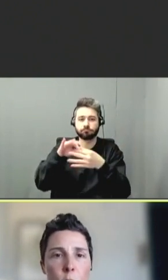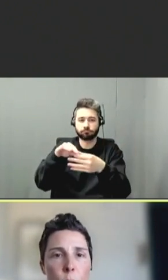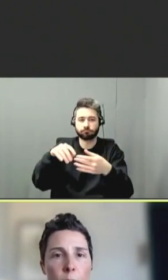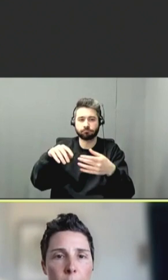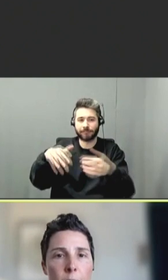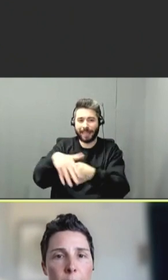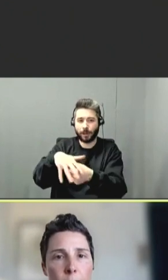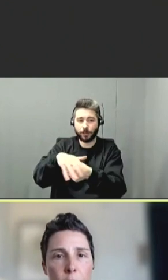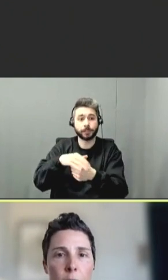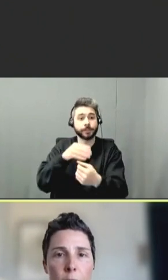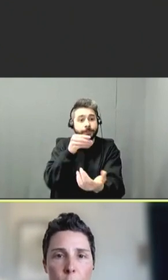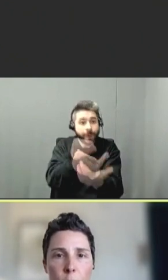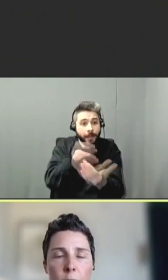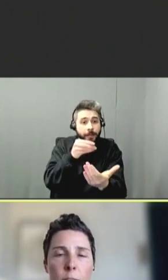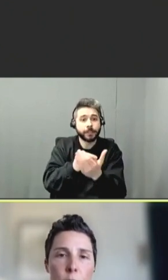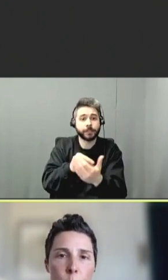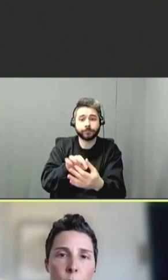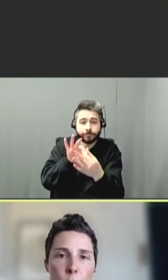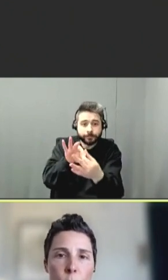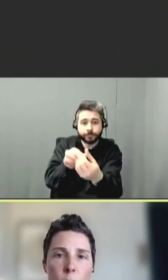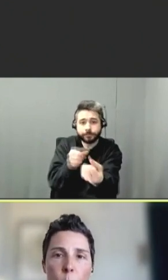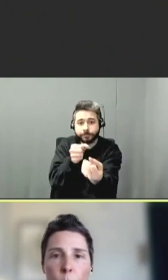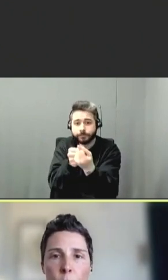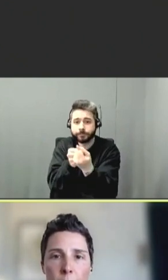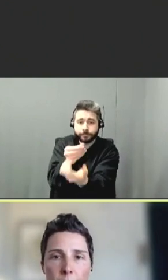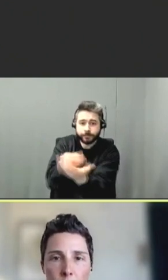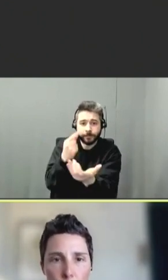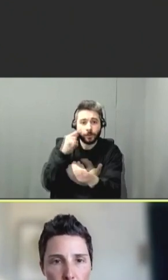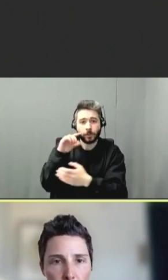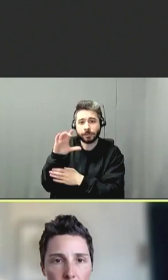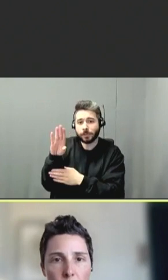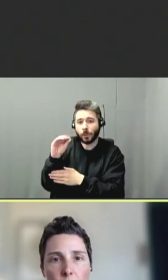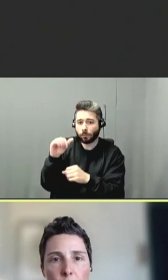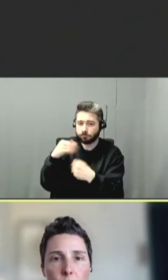to allocate and advocate for funding for CBOs that are providing expertise; on the